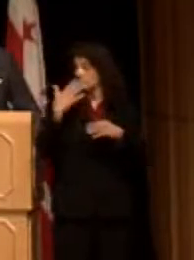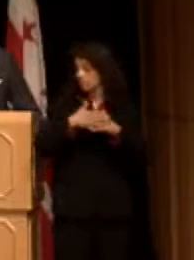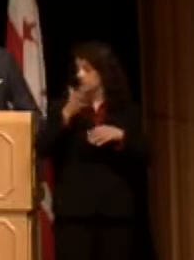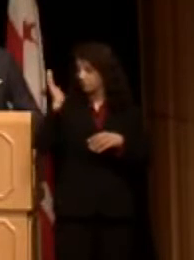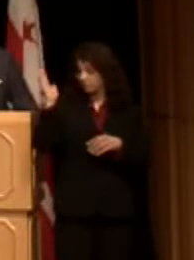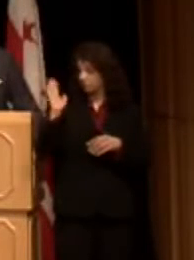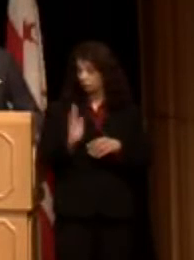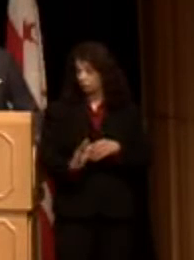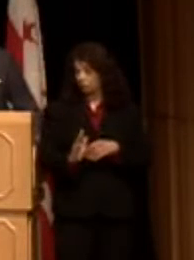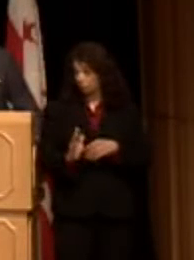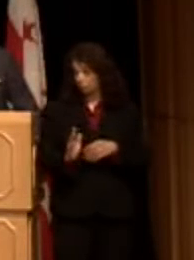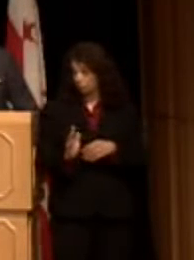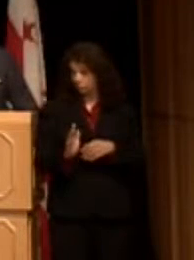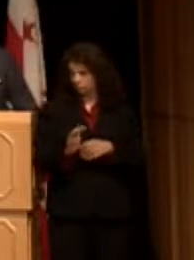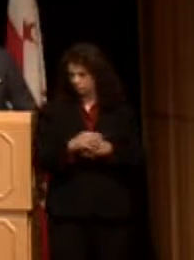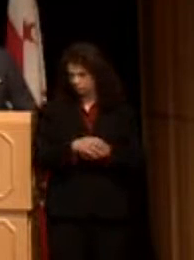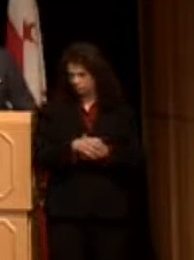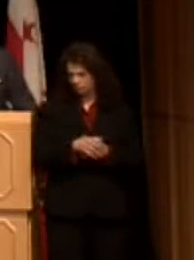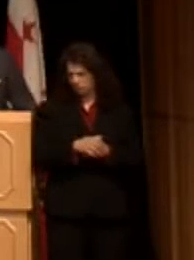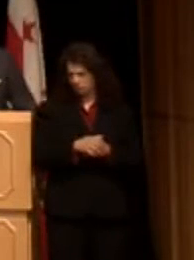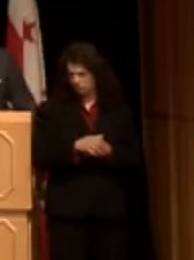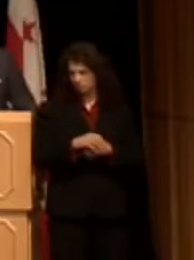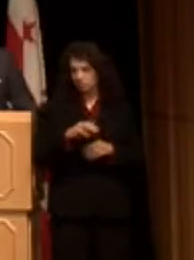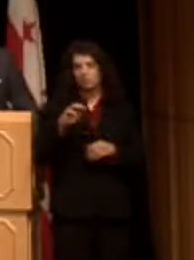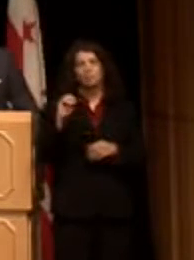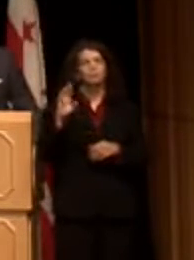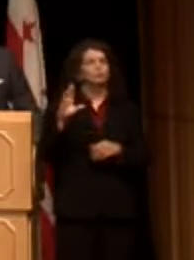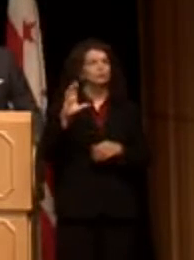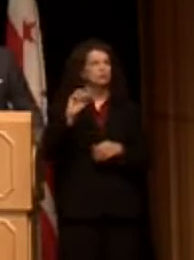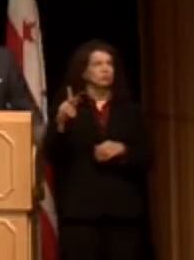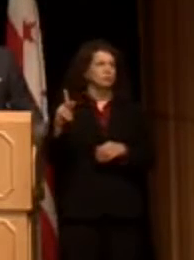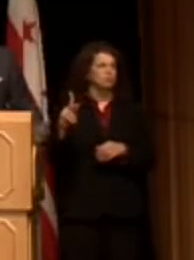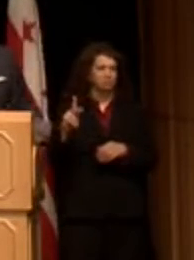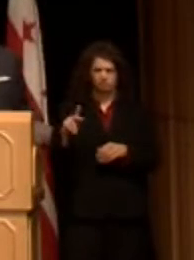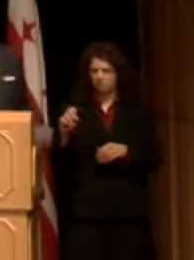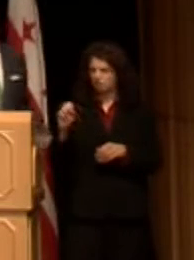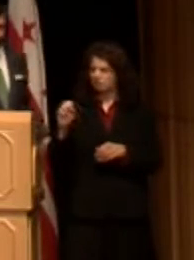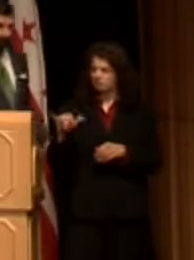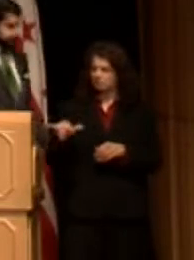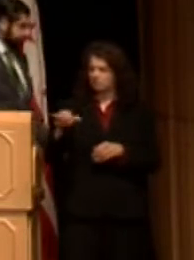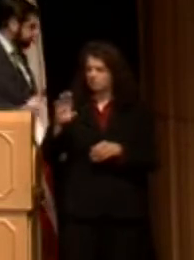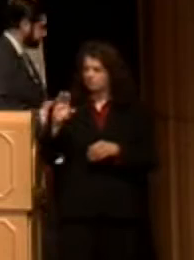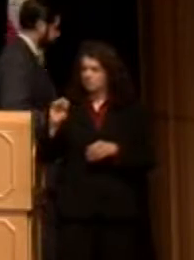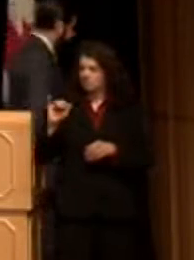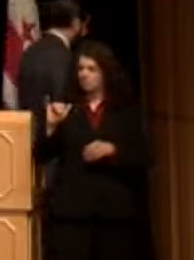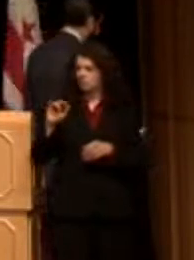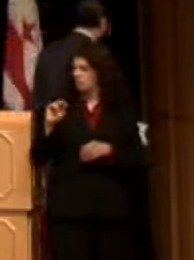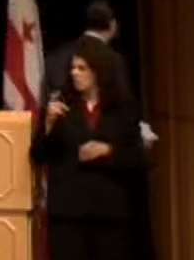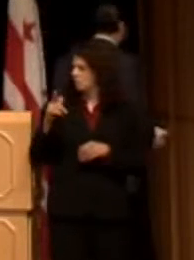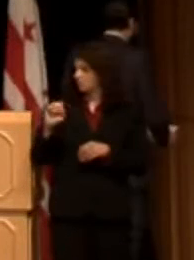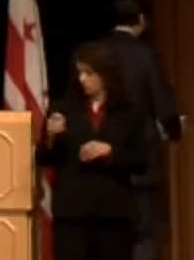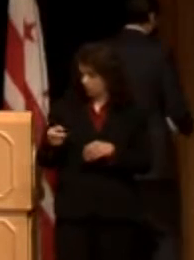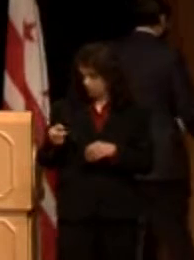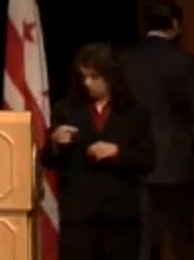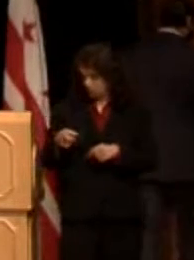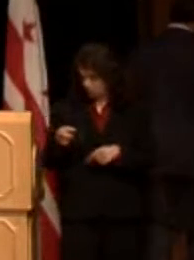STREETS DIRECTOR TO MAKE ANOTHER EXCITING ANNOUNCEMENT. THANK YOU.